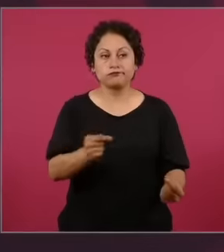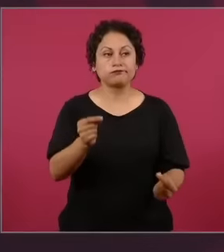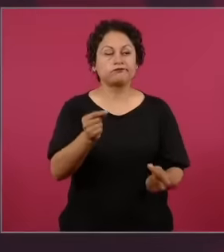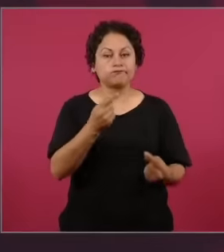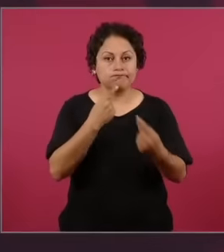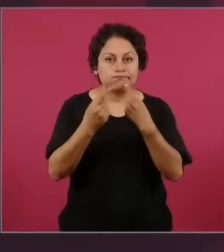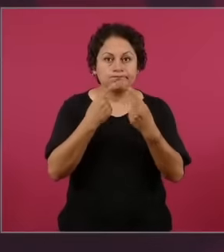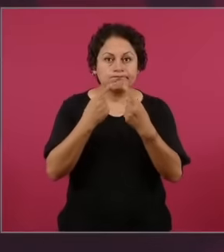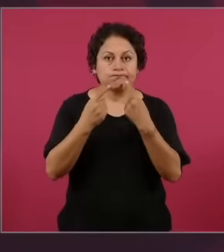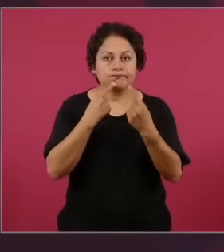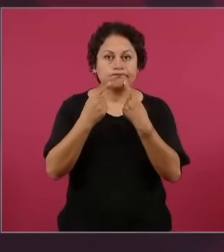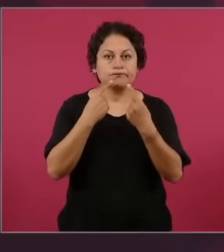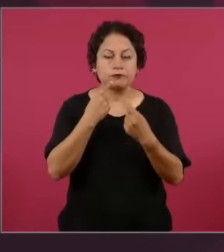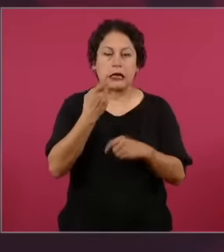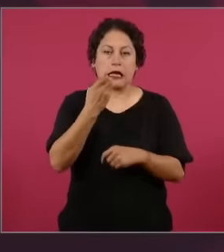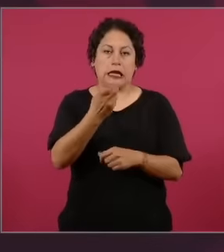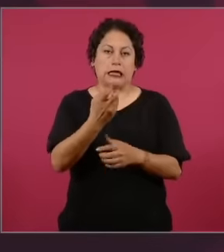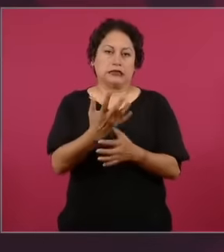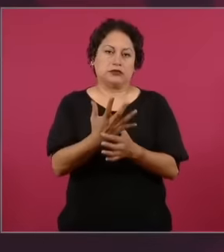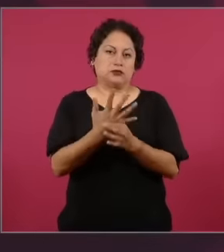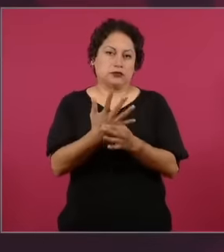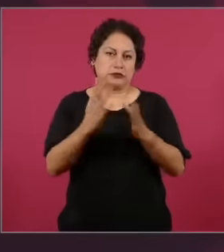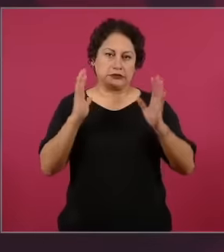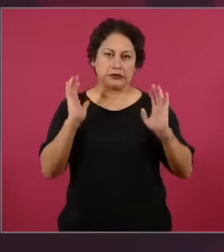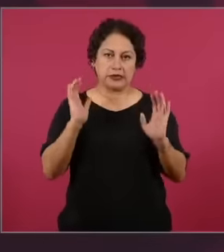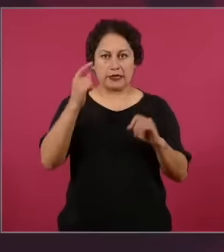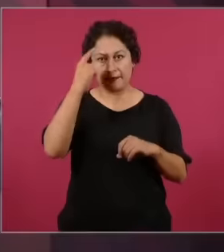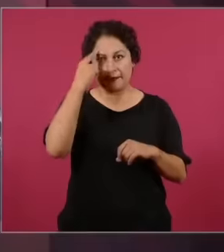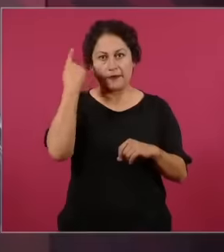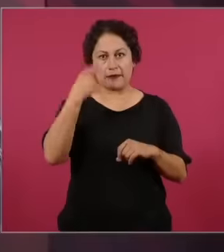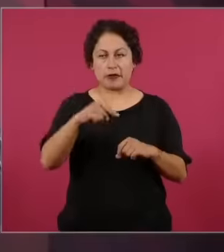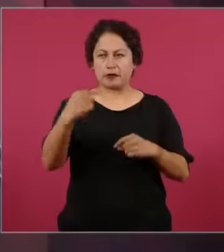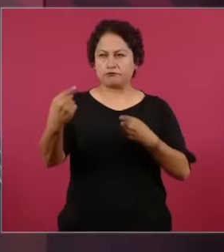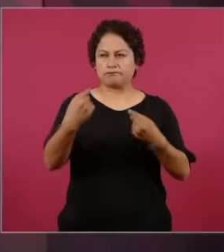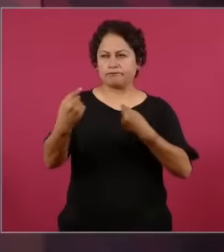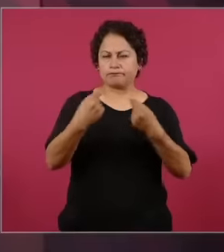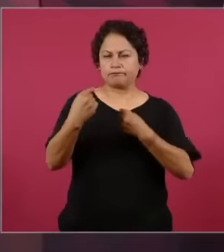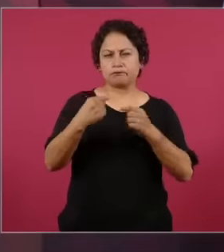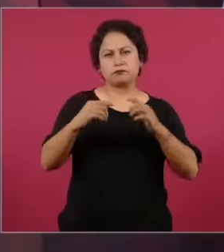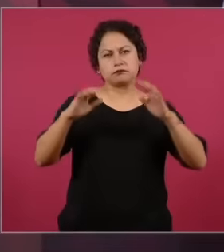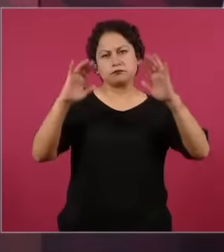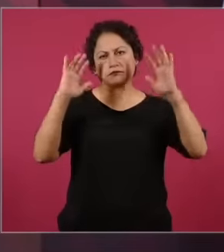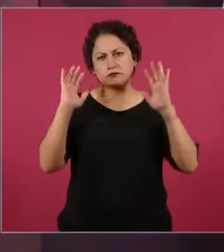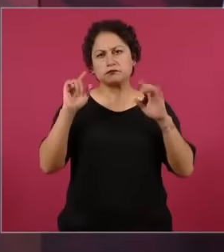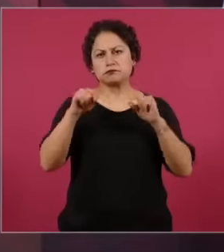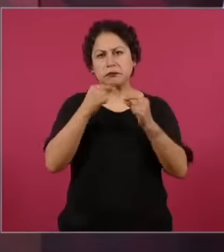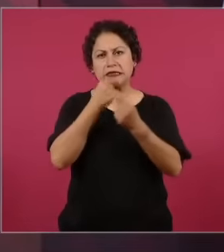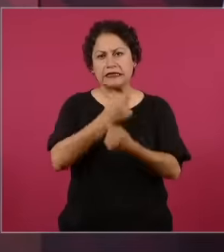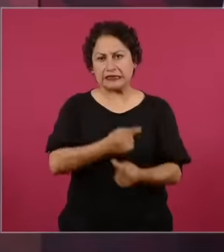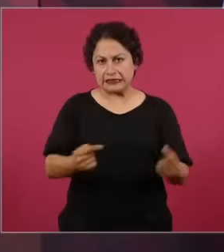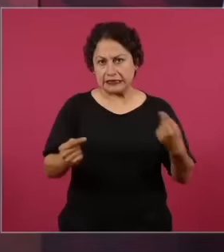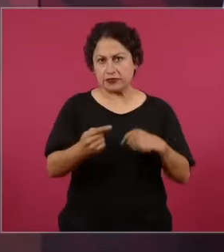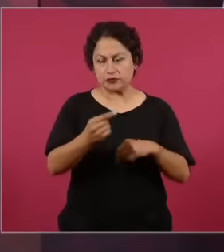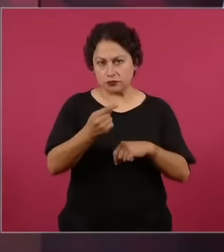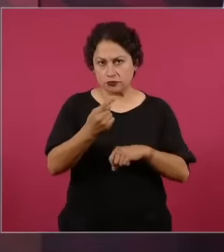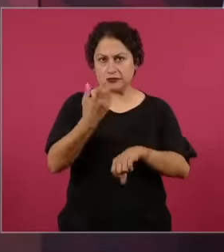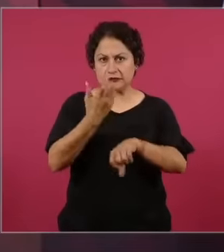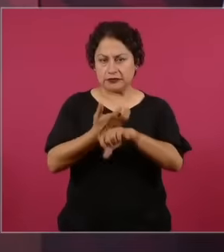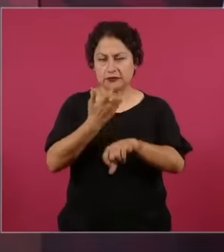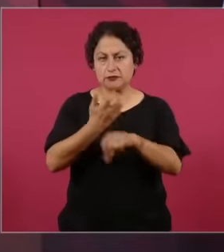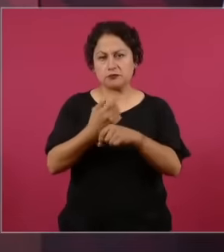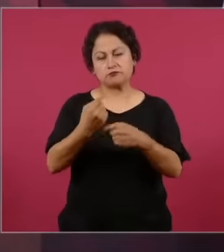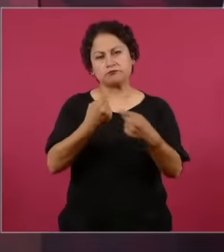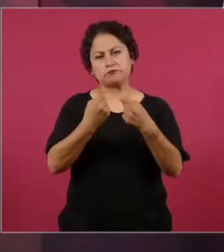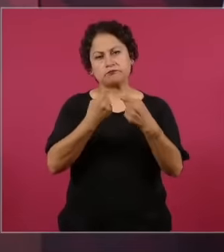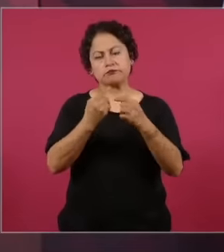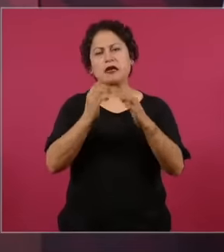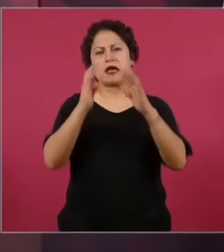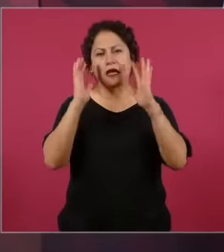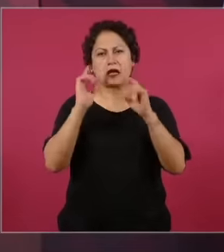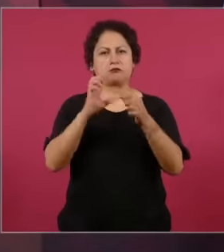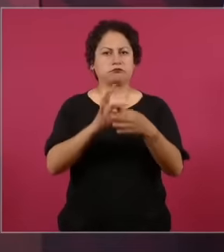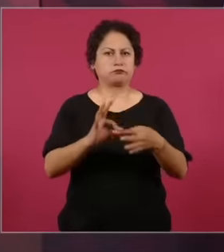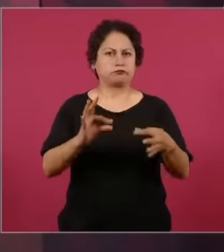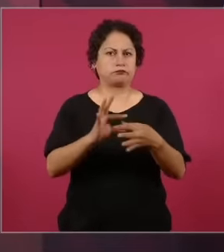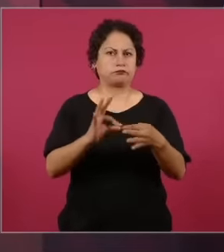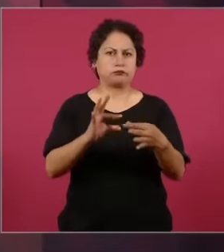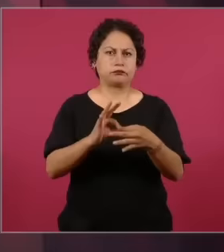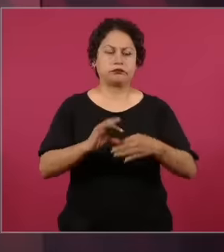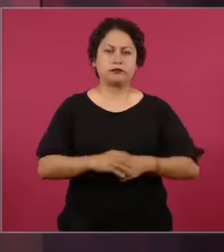to defend himself from the questioning of American children and Don Pepe Iturriaga said it,